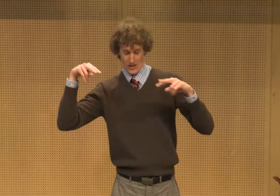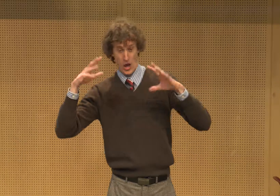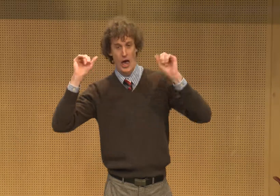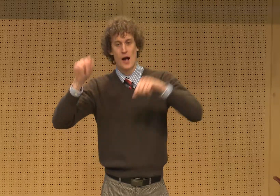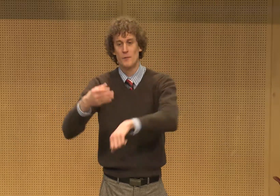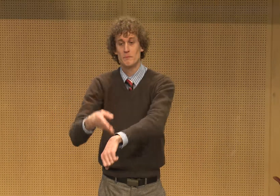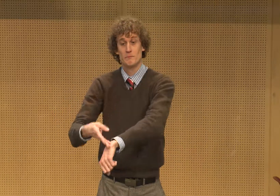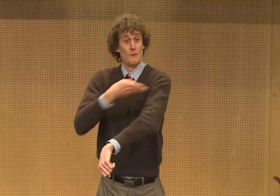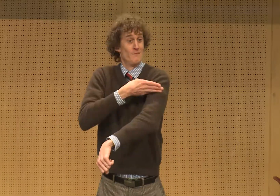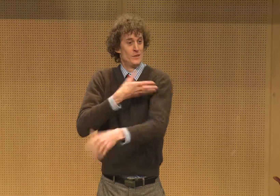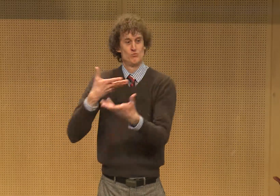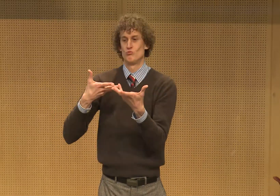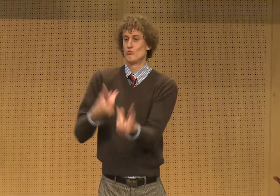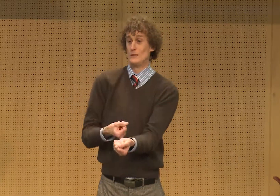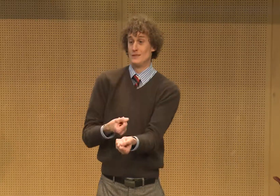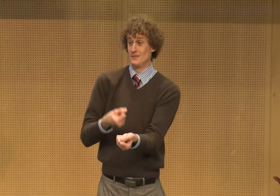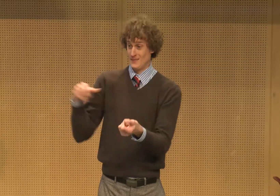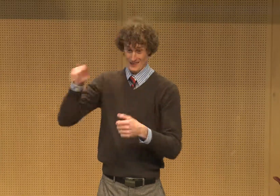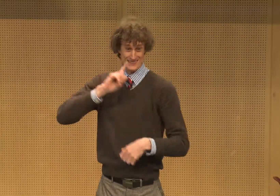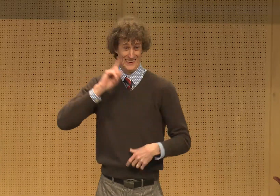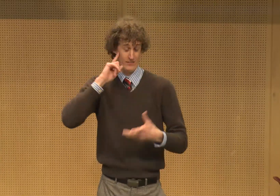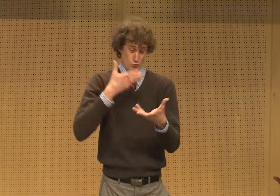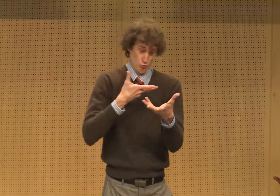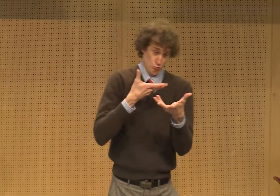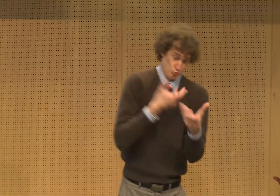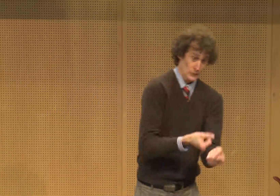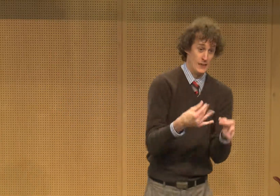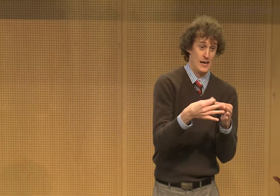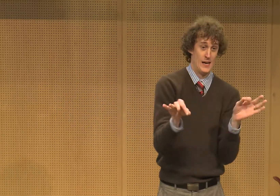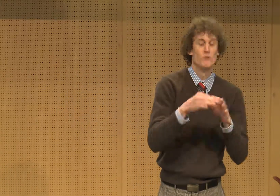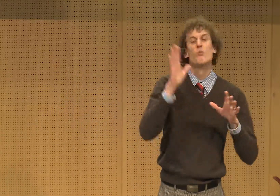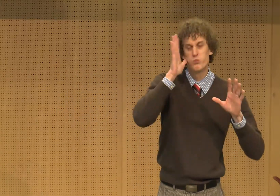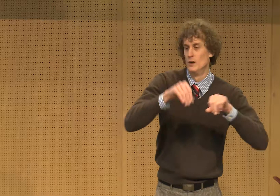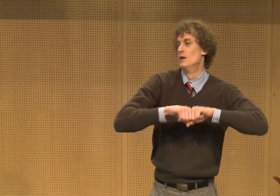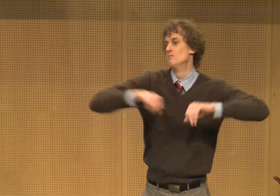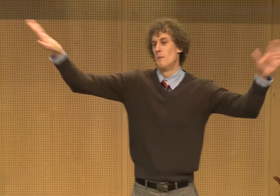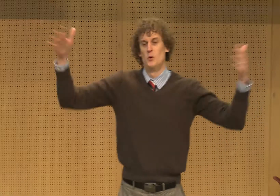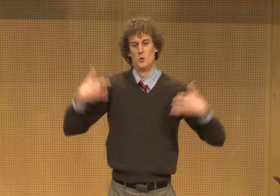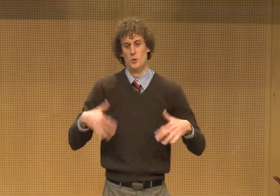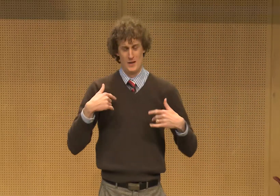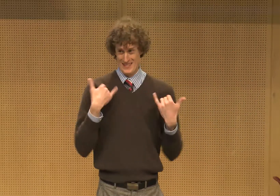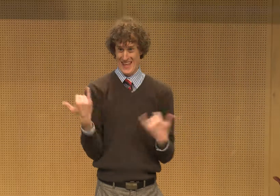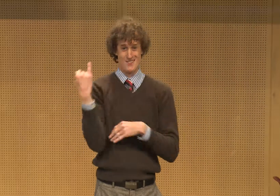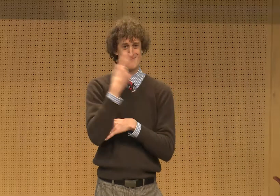if it also is not confident, and this builds trust, that you can trust the captioning process